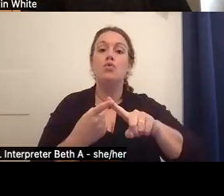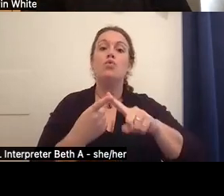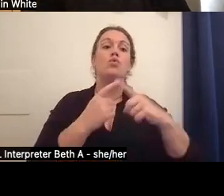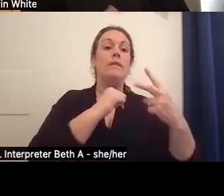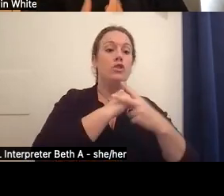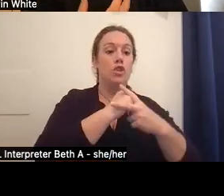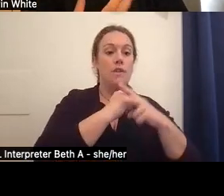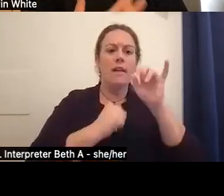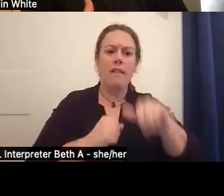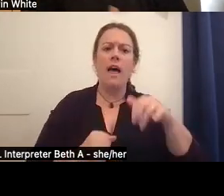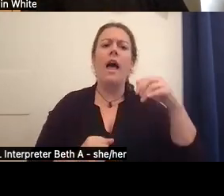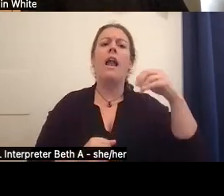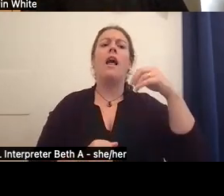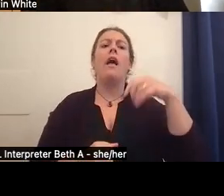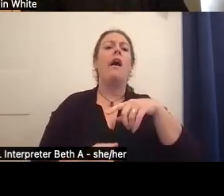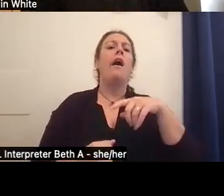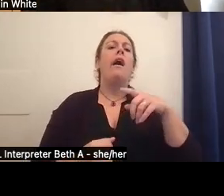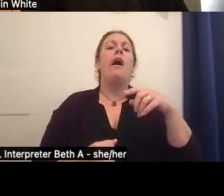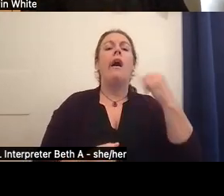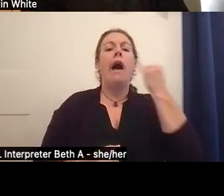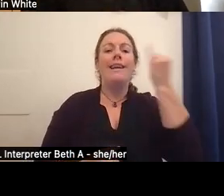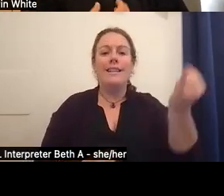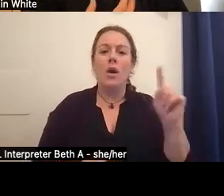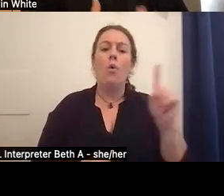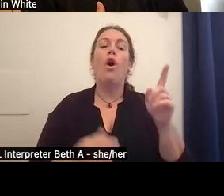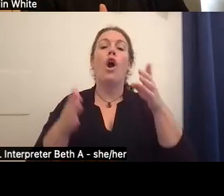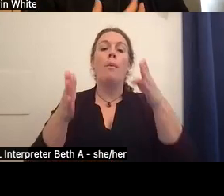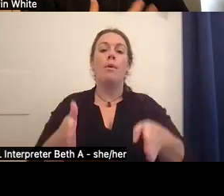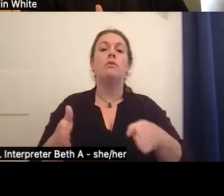Handsome Lake, comes in with a way to restore balance to the mind and the community and